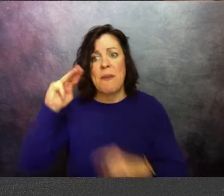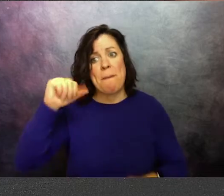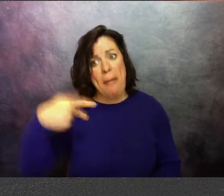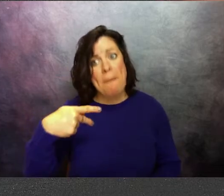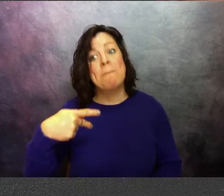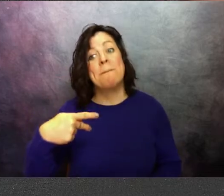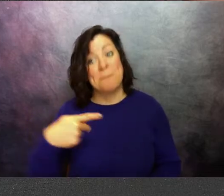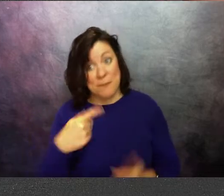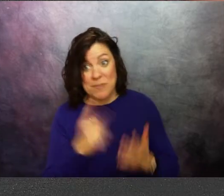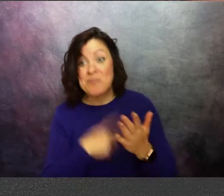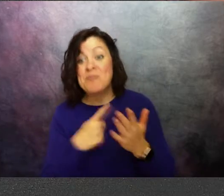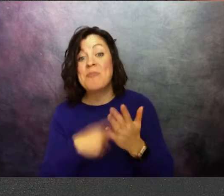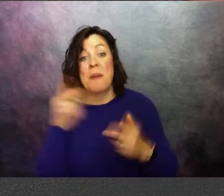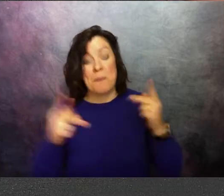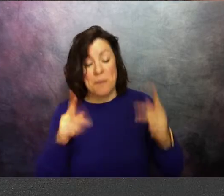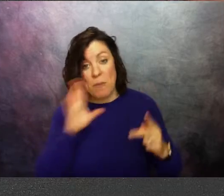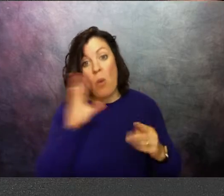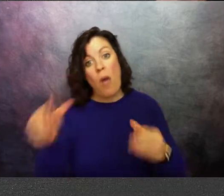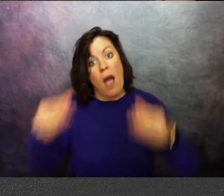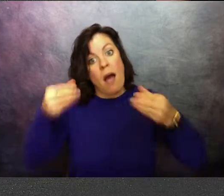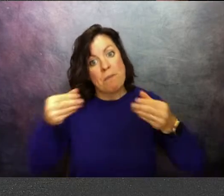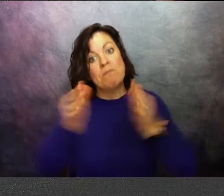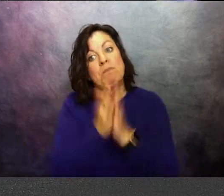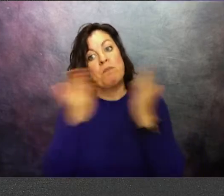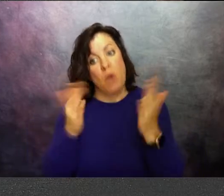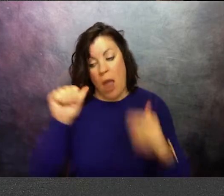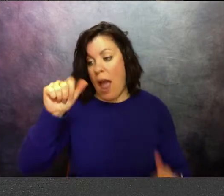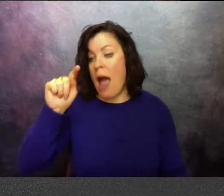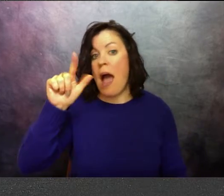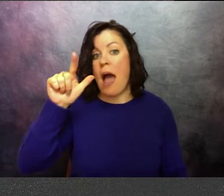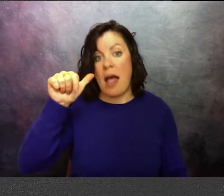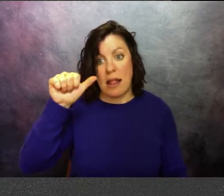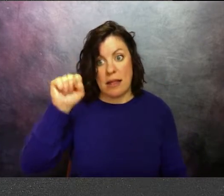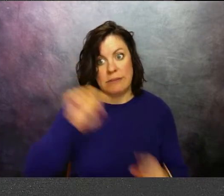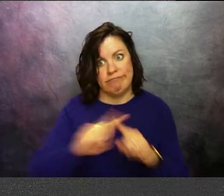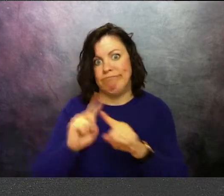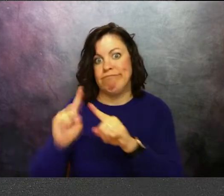So sometimes people have these to and sometimes people even